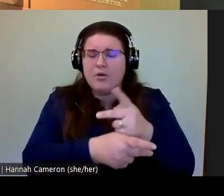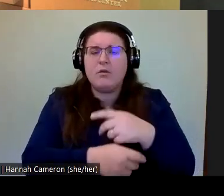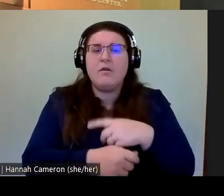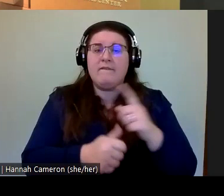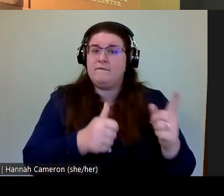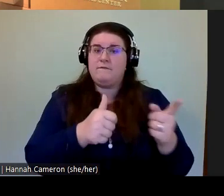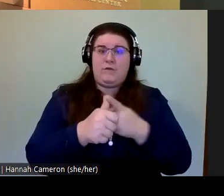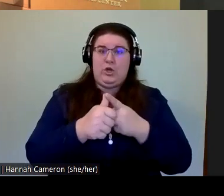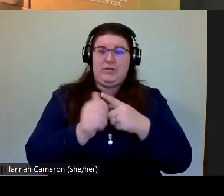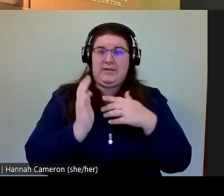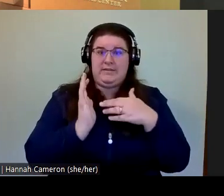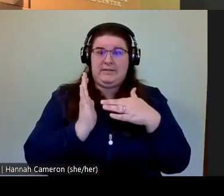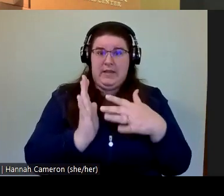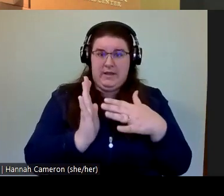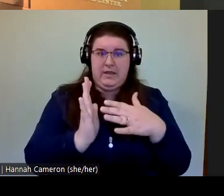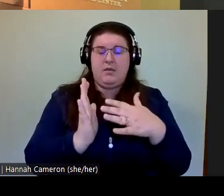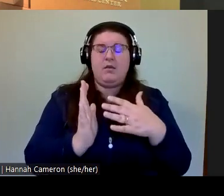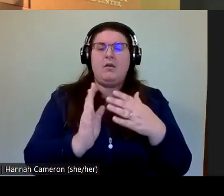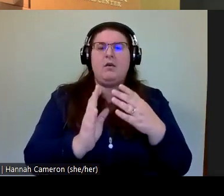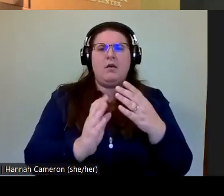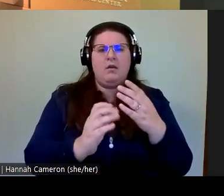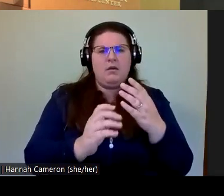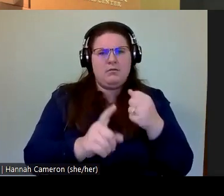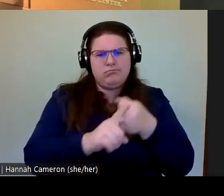better but we still had patients who didn't get better and so we started thinking what would it